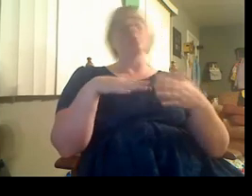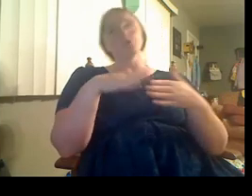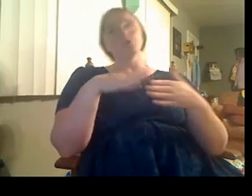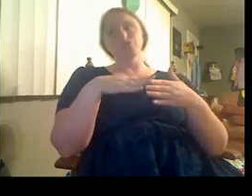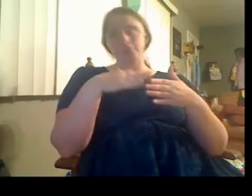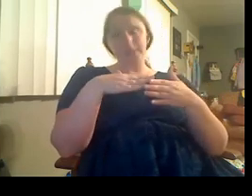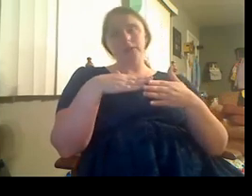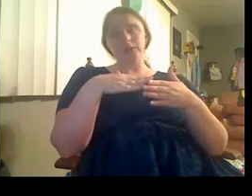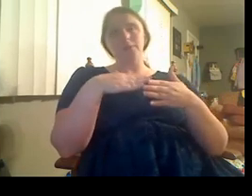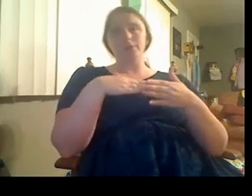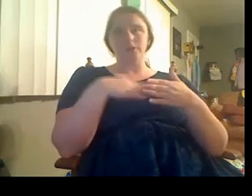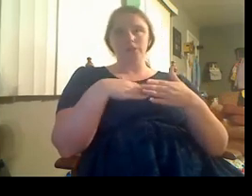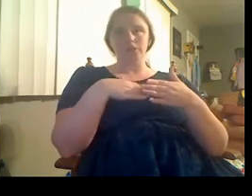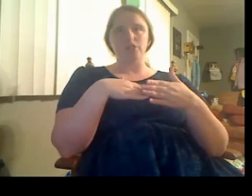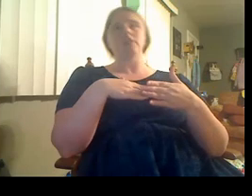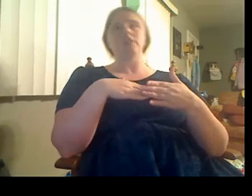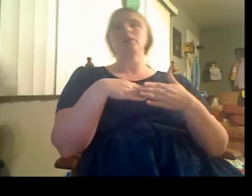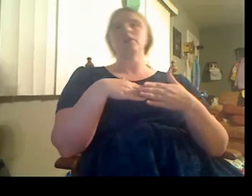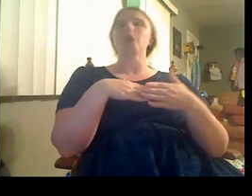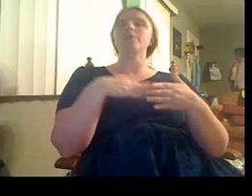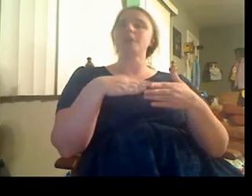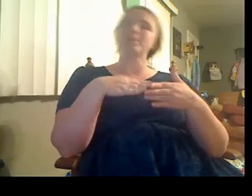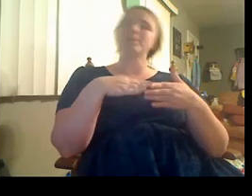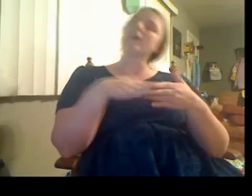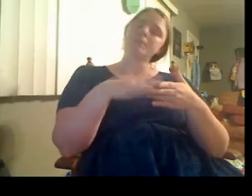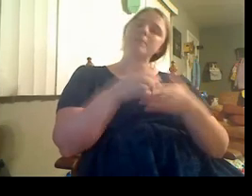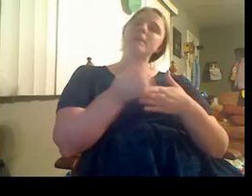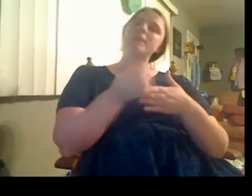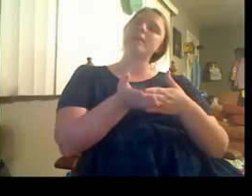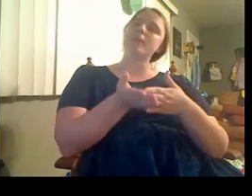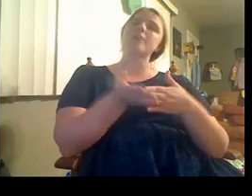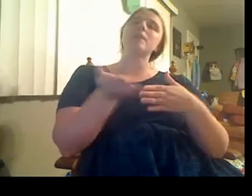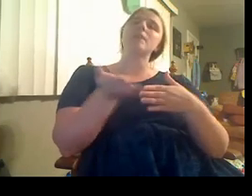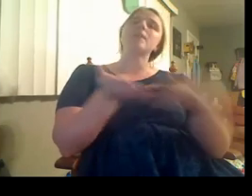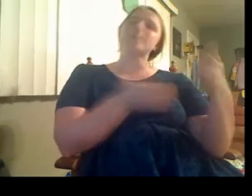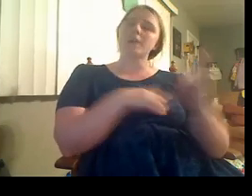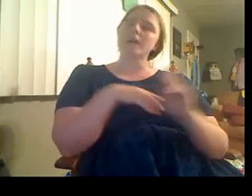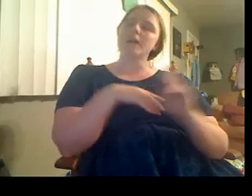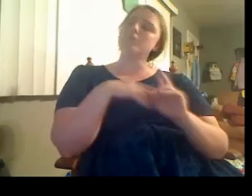The rule should be clearly posted on the agenda so you know sometimes they have to be submitted in advance.